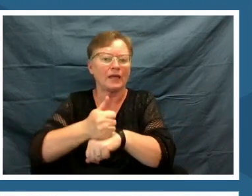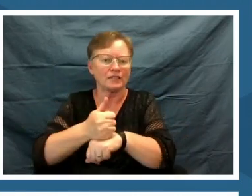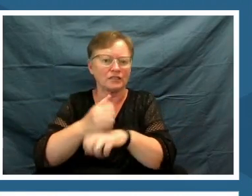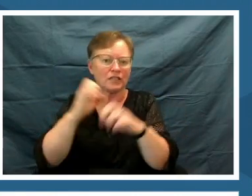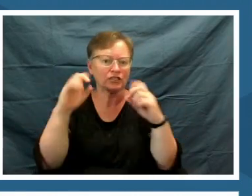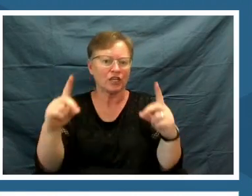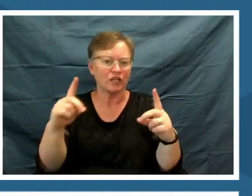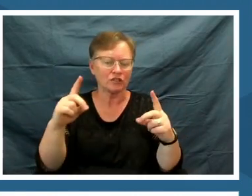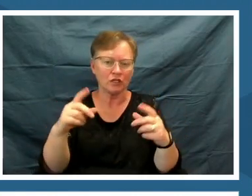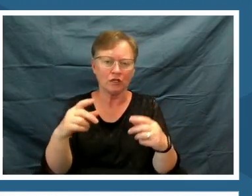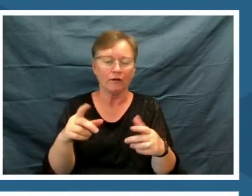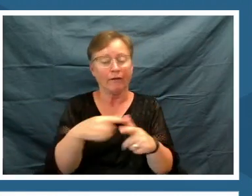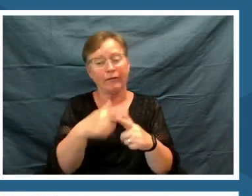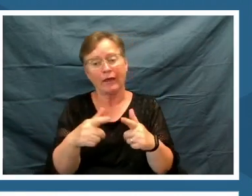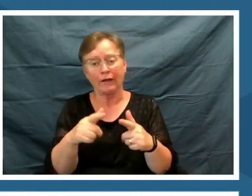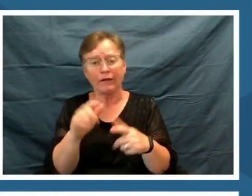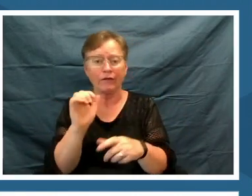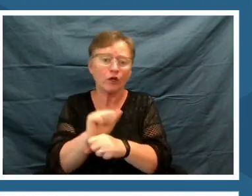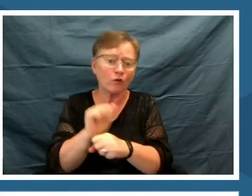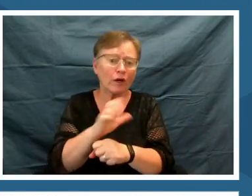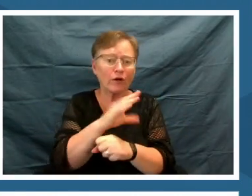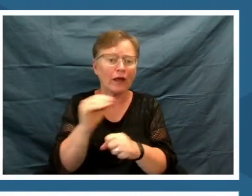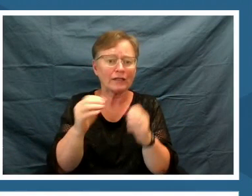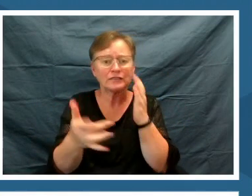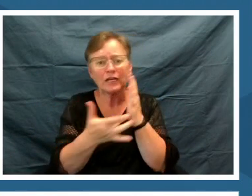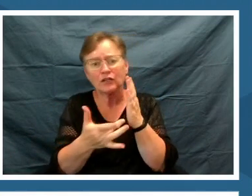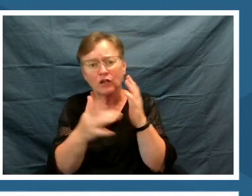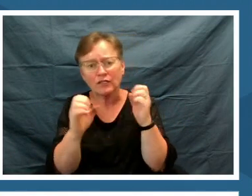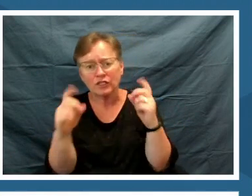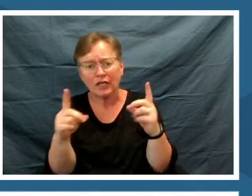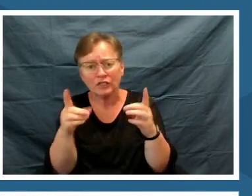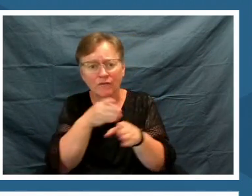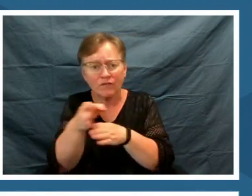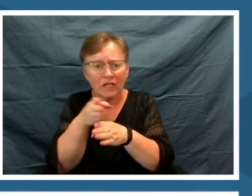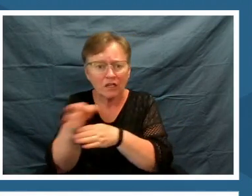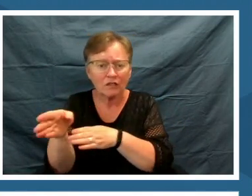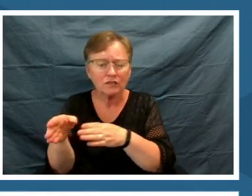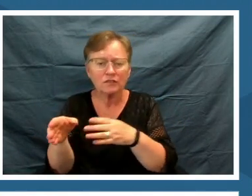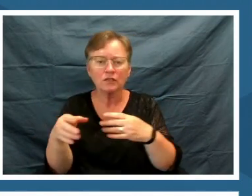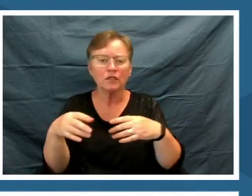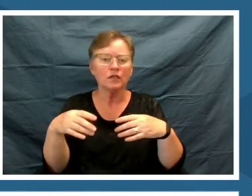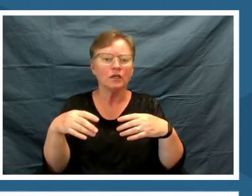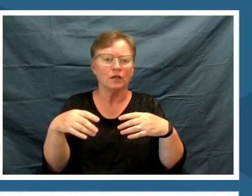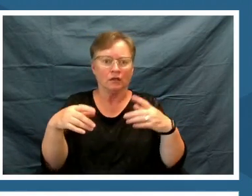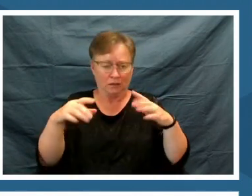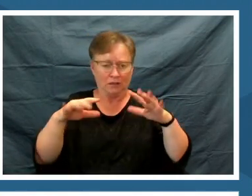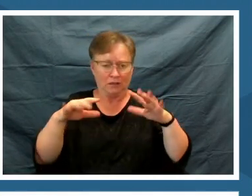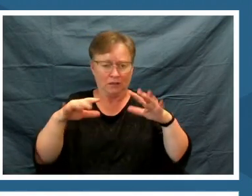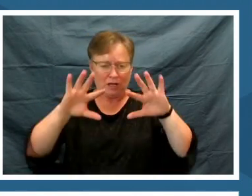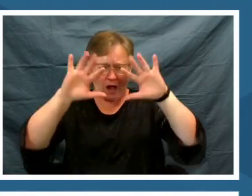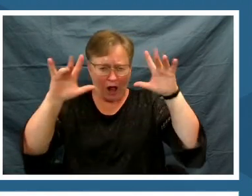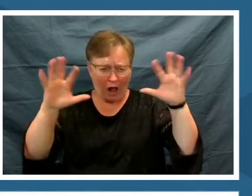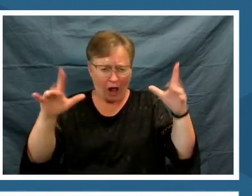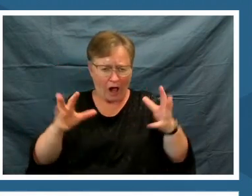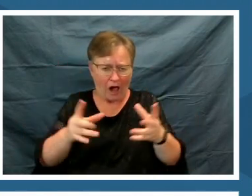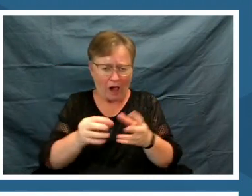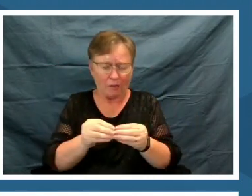fields with work based learning and career and technical education and so i'm i'm looking through a list of all of